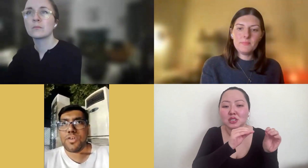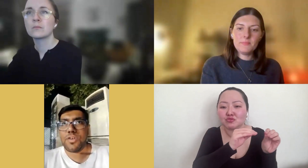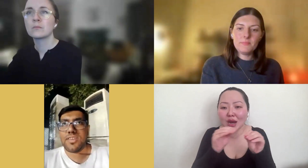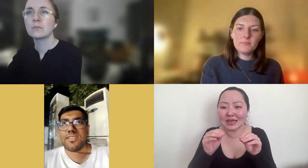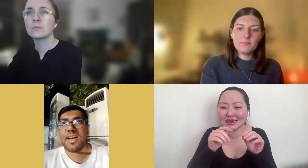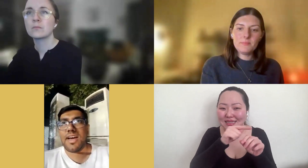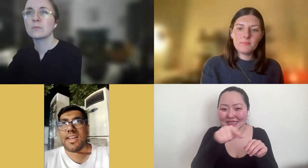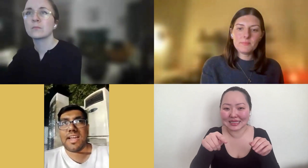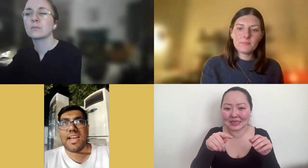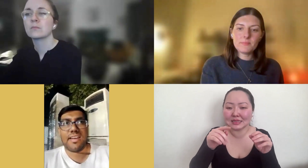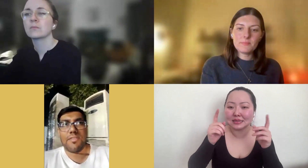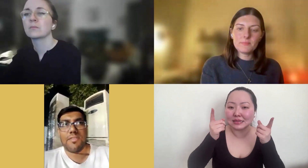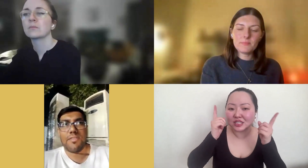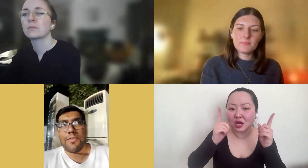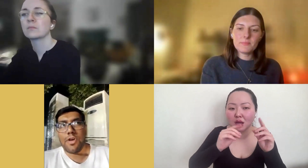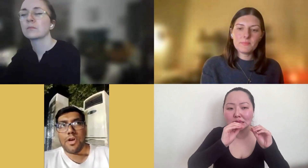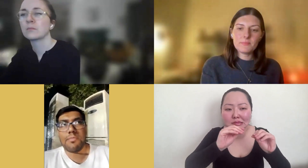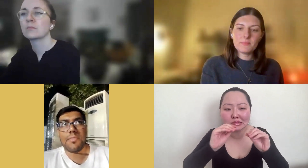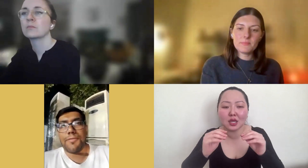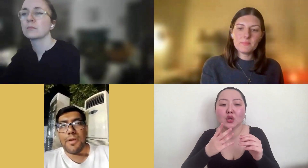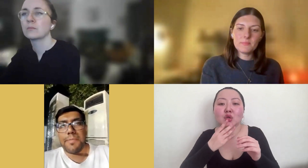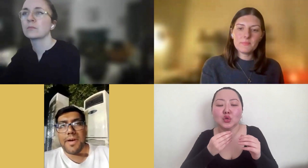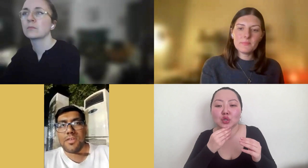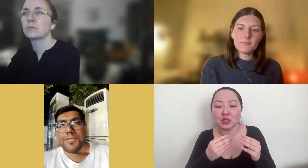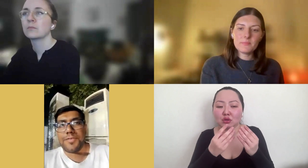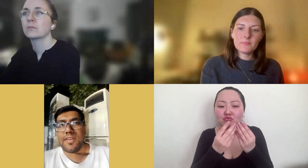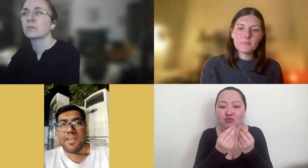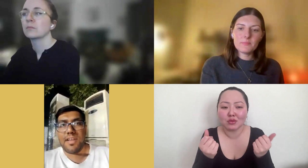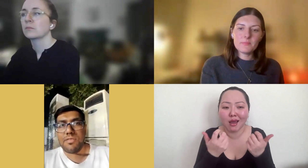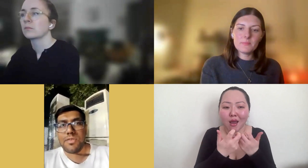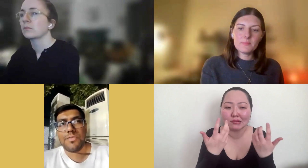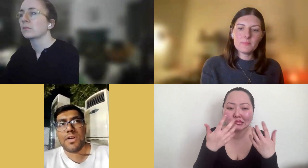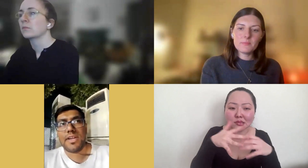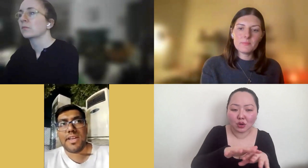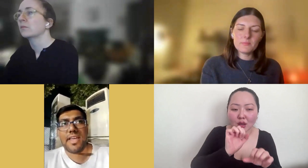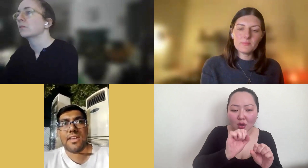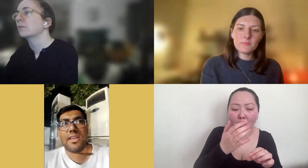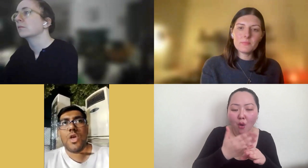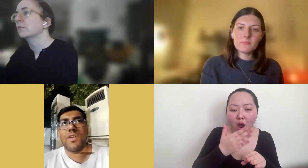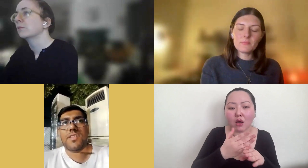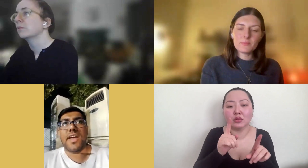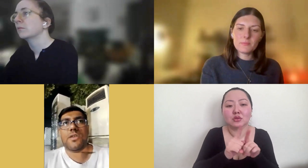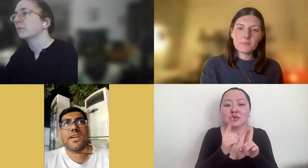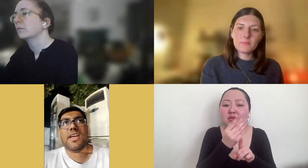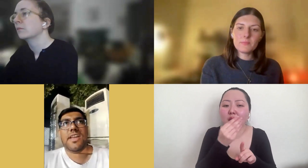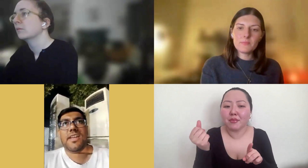resources are collected from different parts of our travel around the world and then we try to